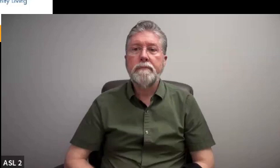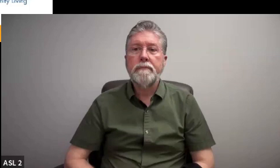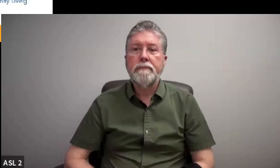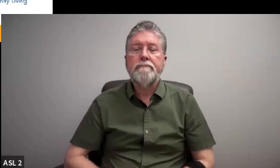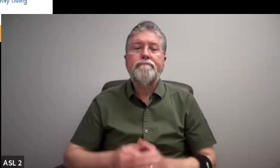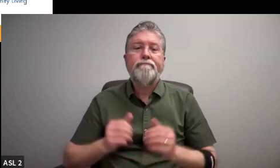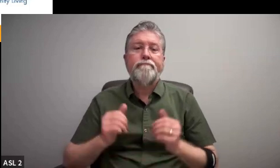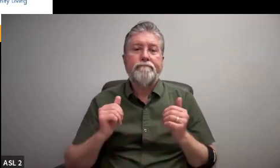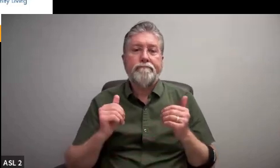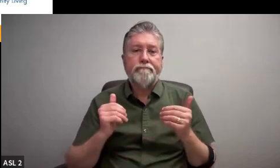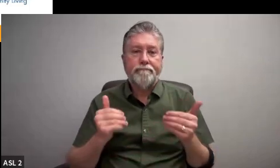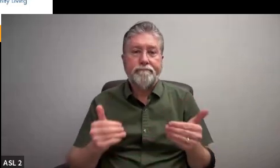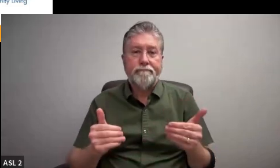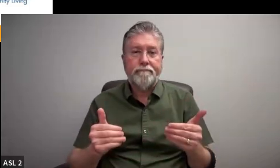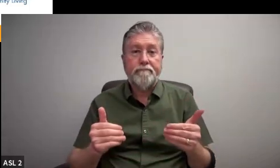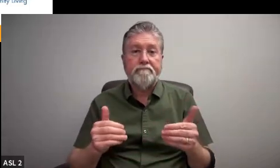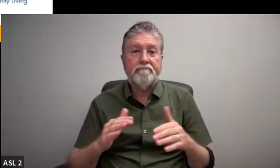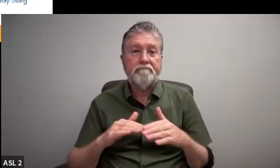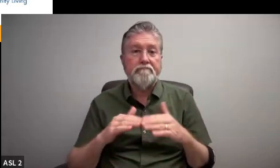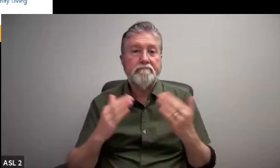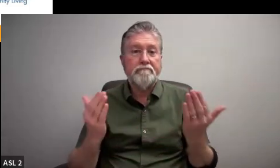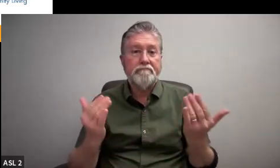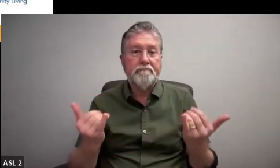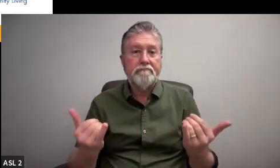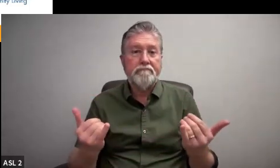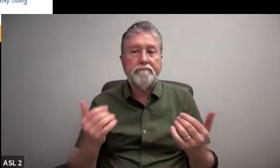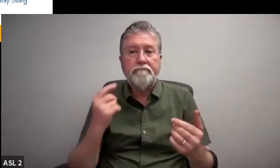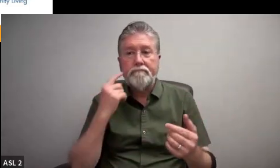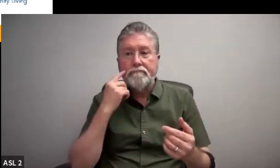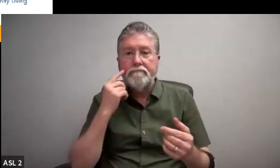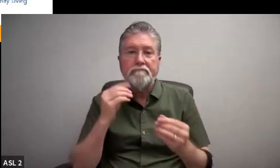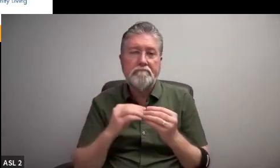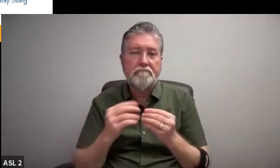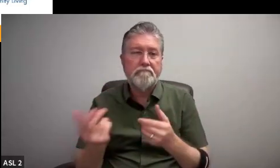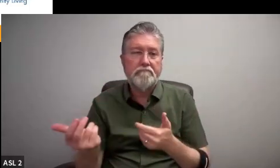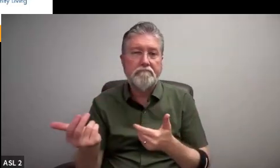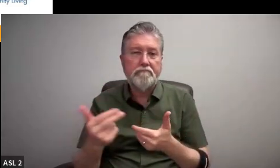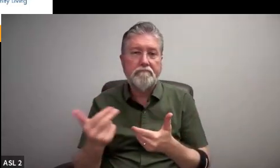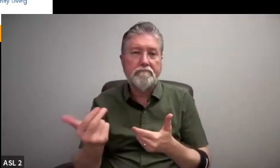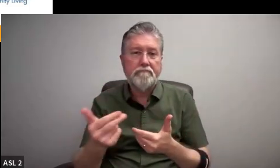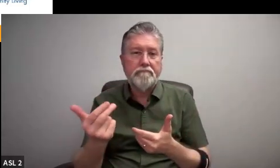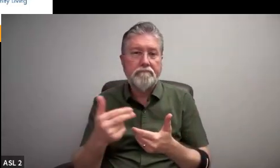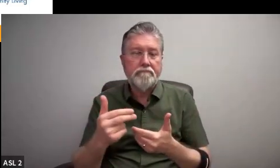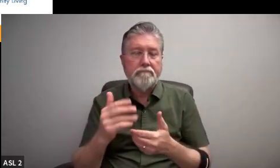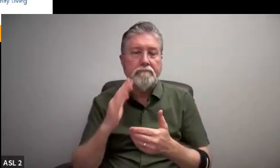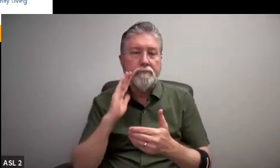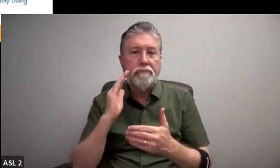Okay, I think we will get started. As more people join, we'll just get things underway here. We've